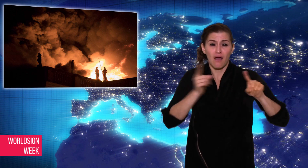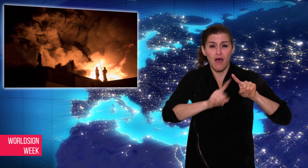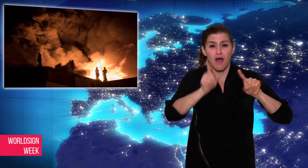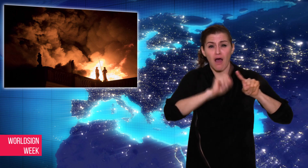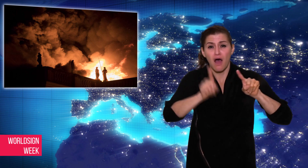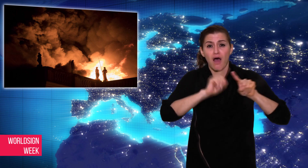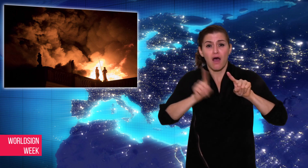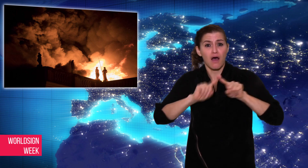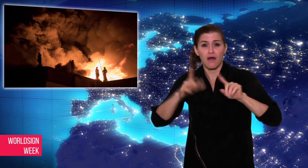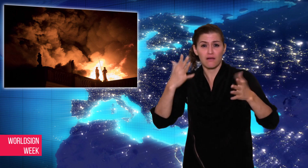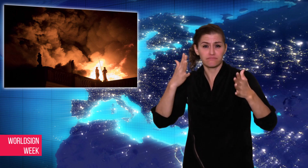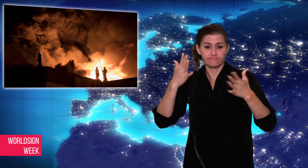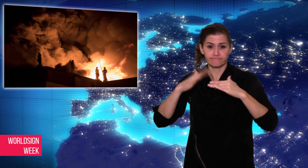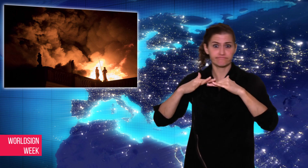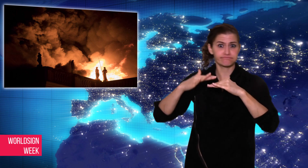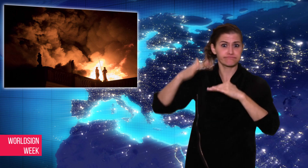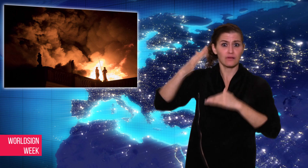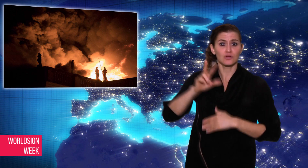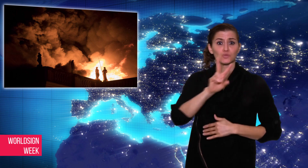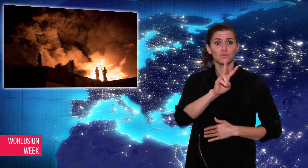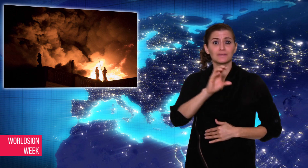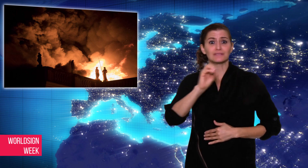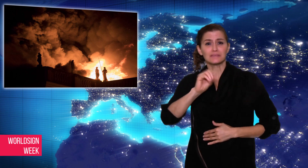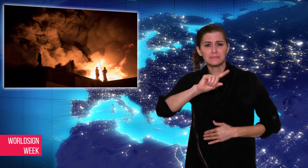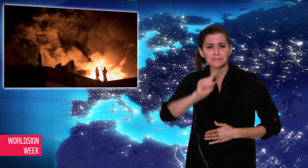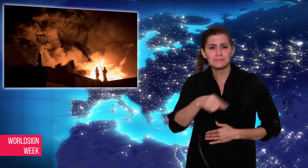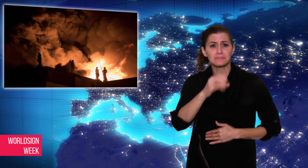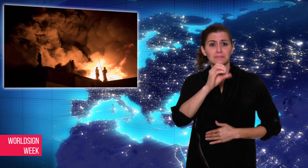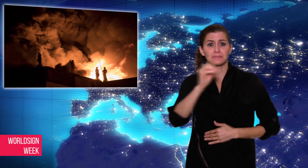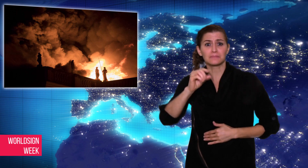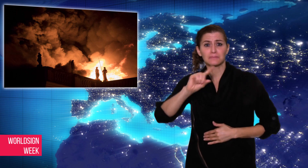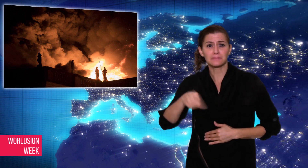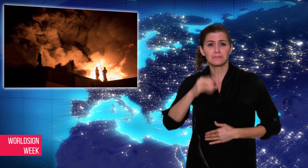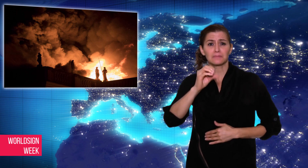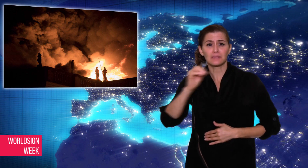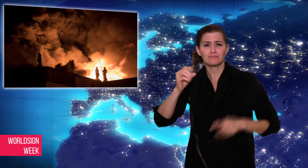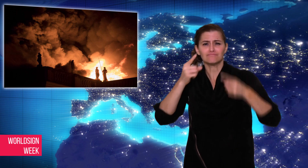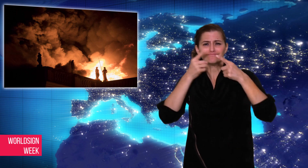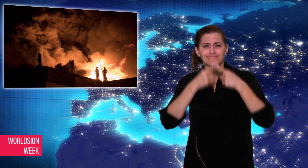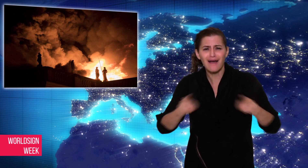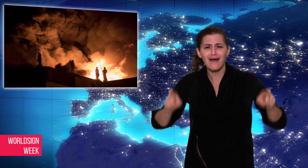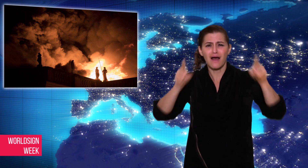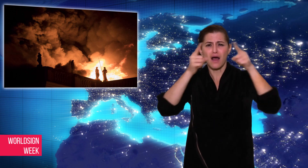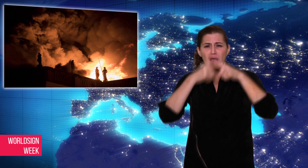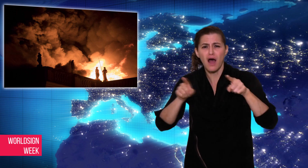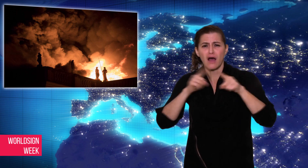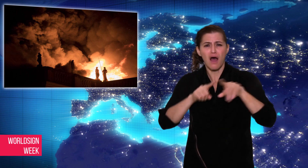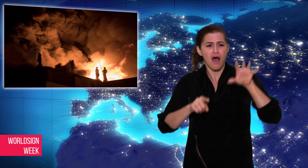artifacts including Egyptian, Greco-